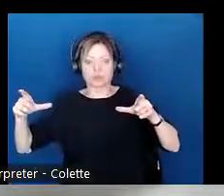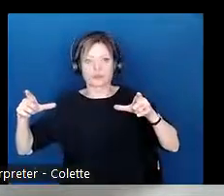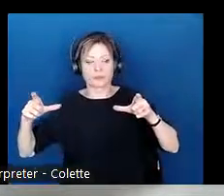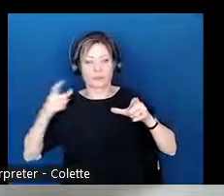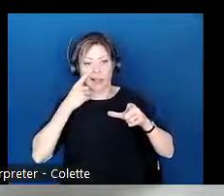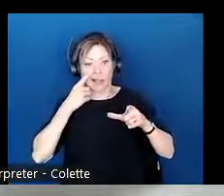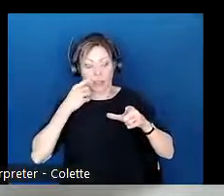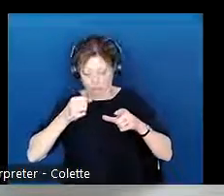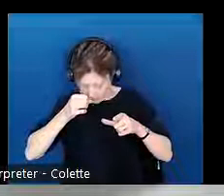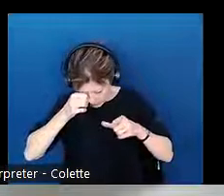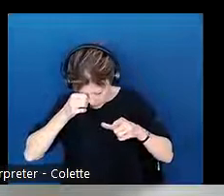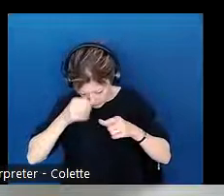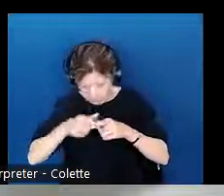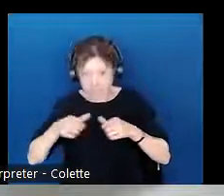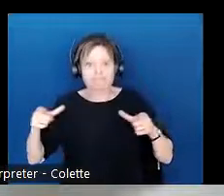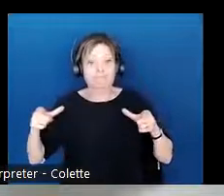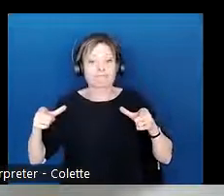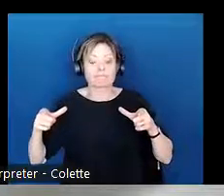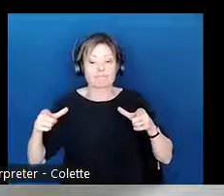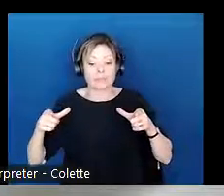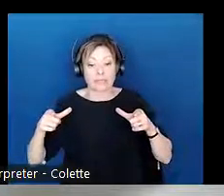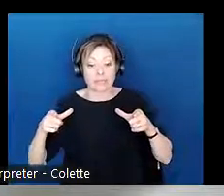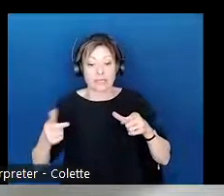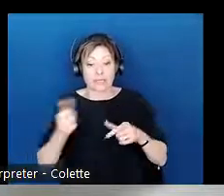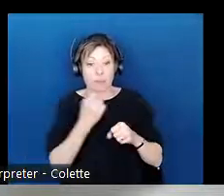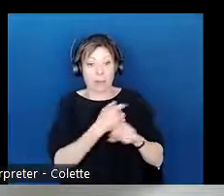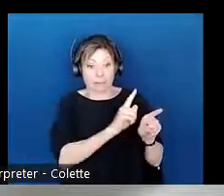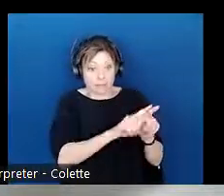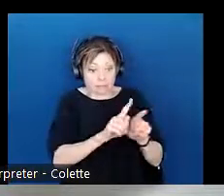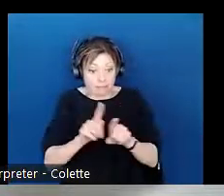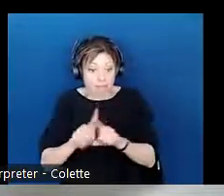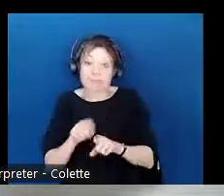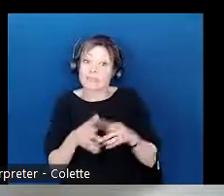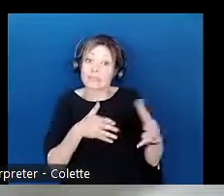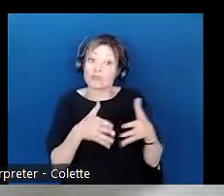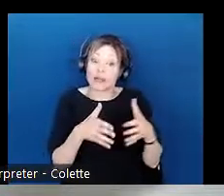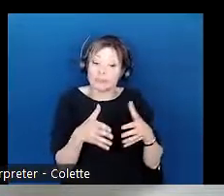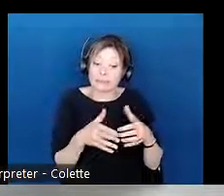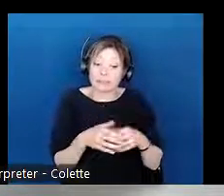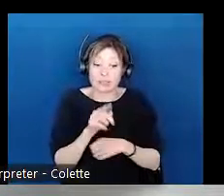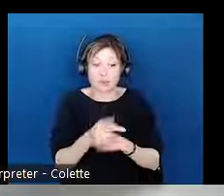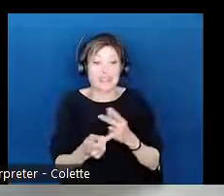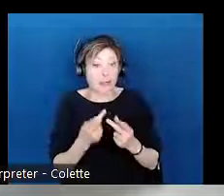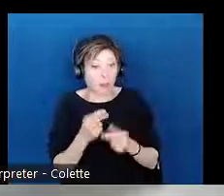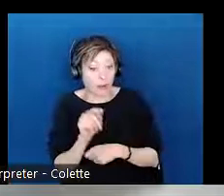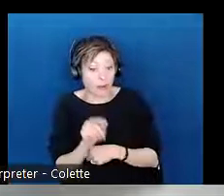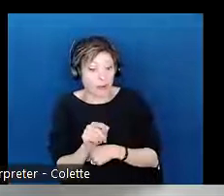um so there's a different an alternative one coming up here so she painstakingly made these